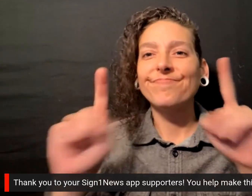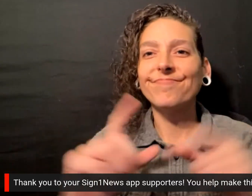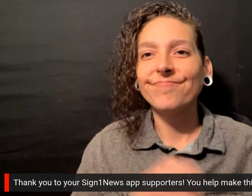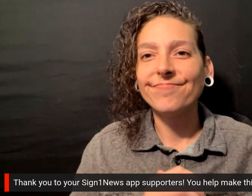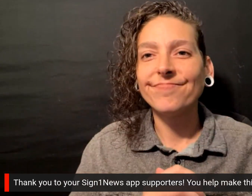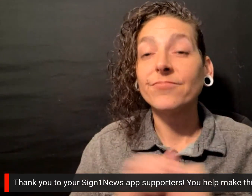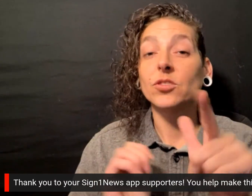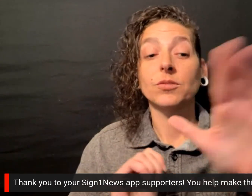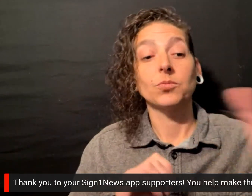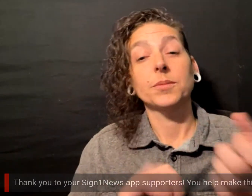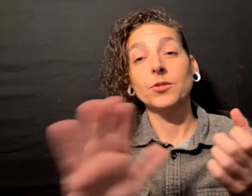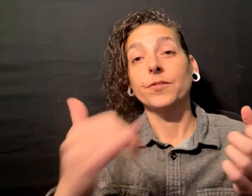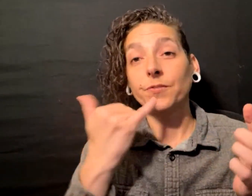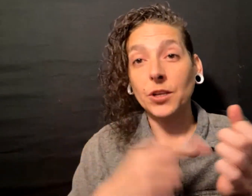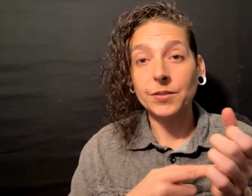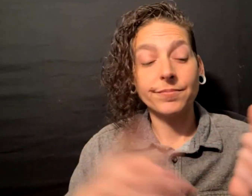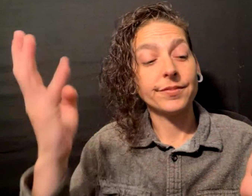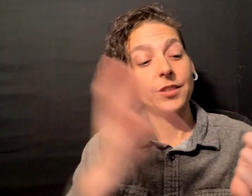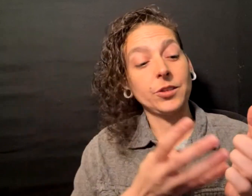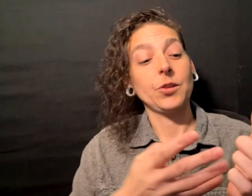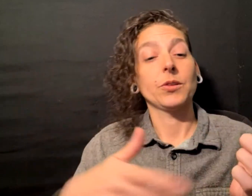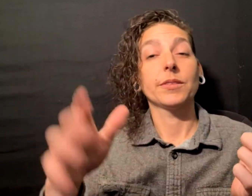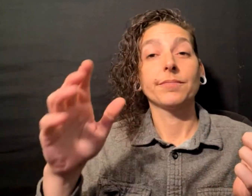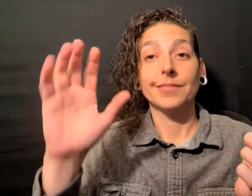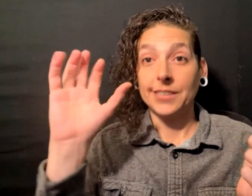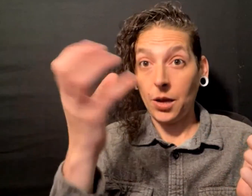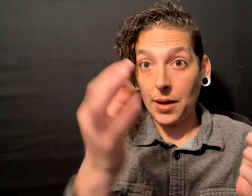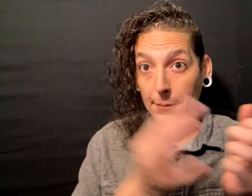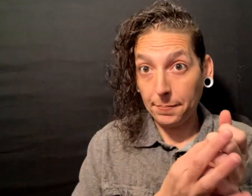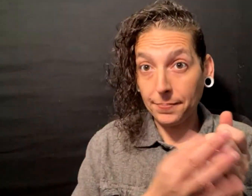can download the Sign1News app by heading to the app store or Google play store on